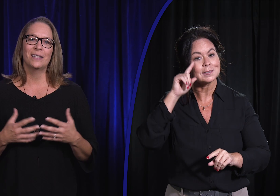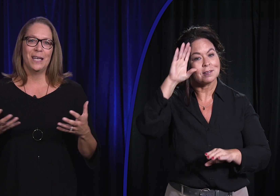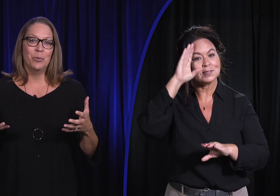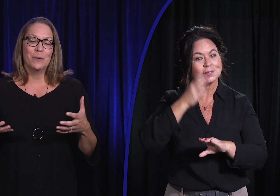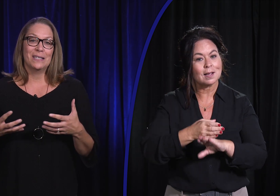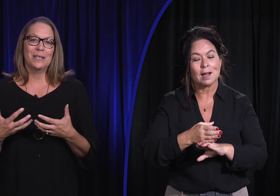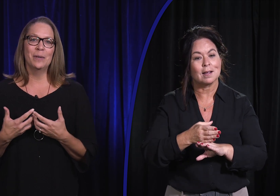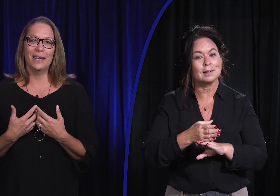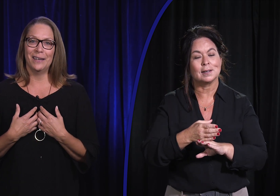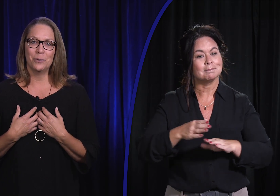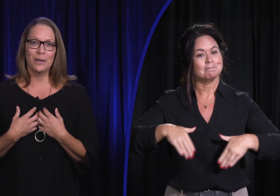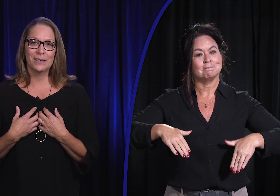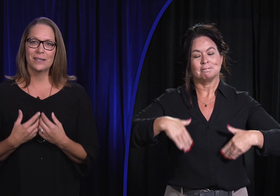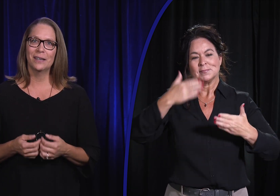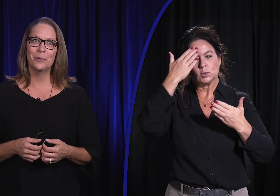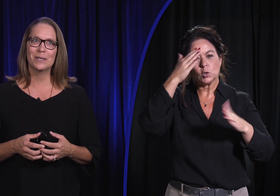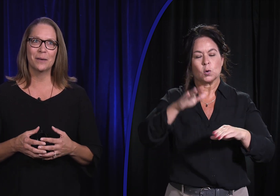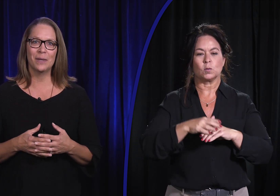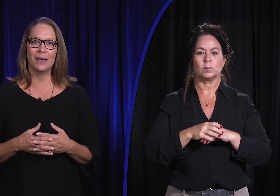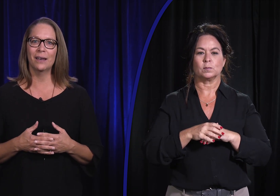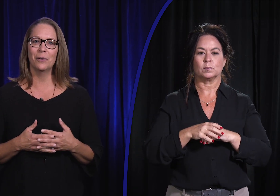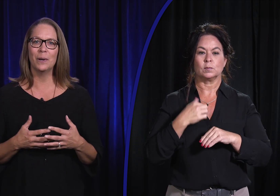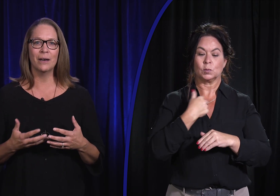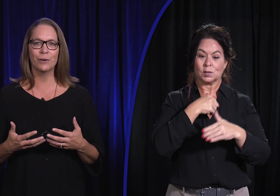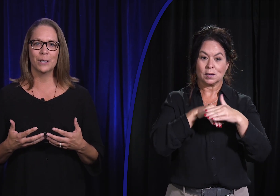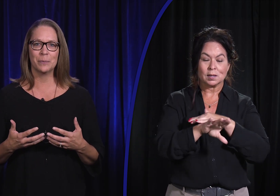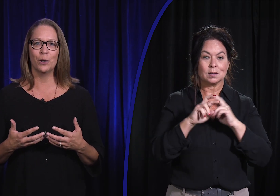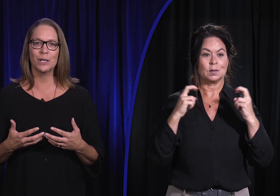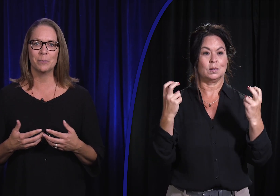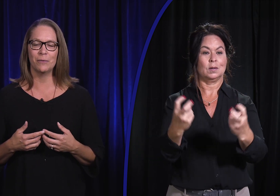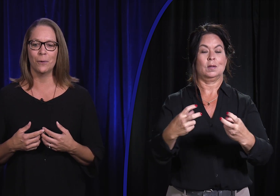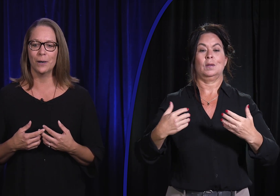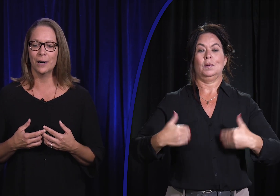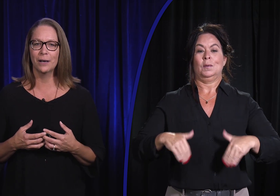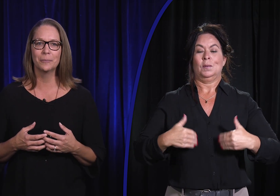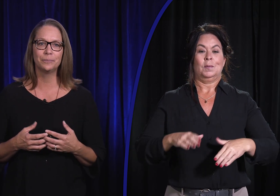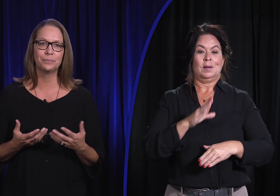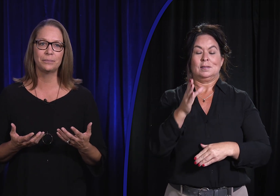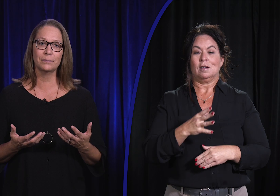The table was intimidating to us. It was something we never experienced before.